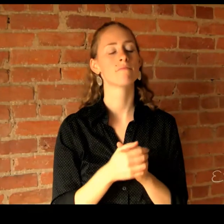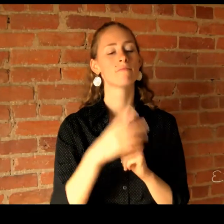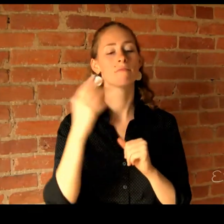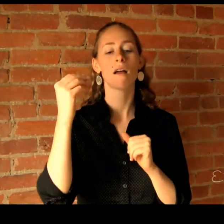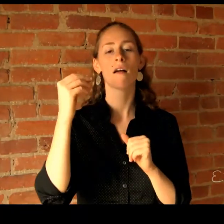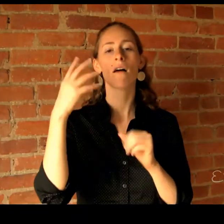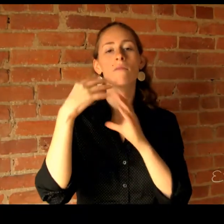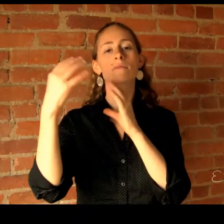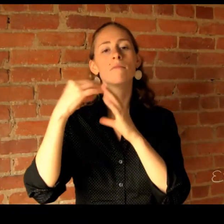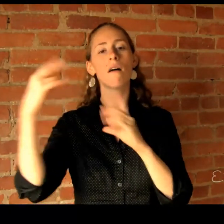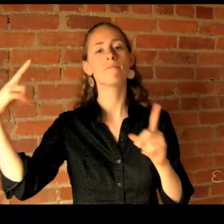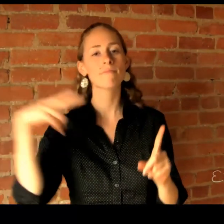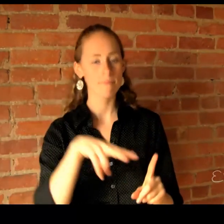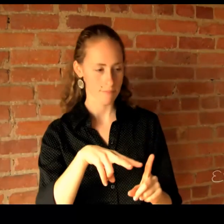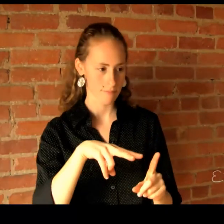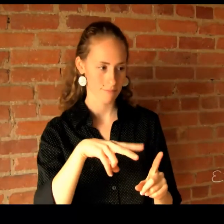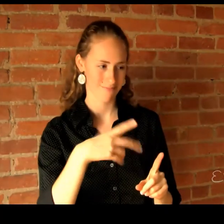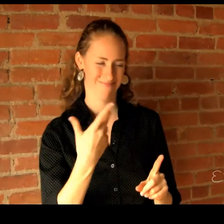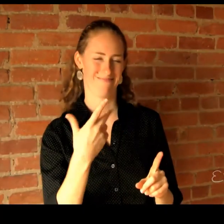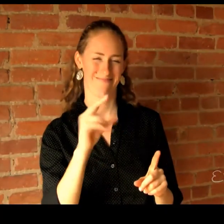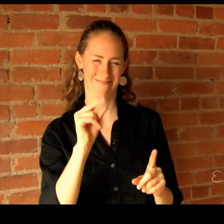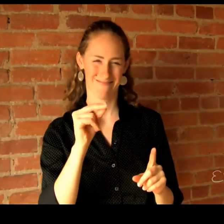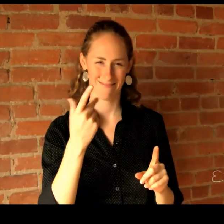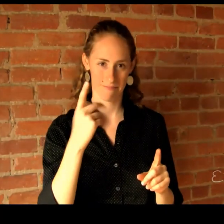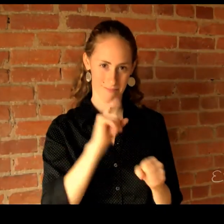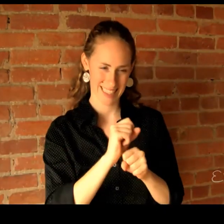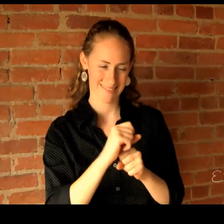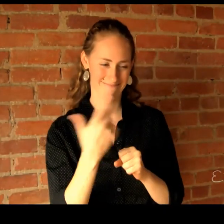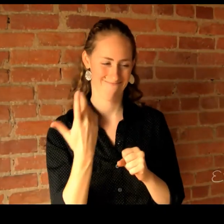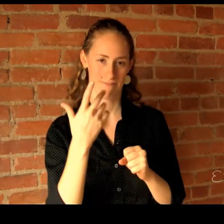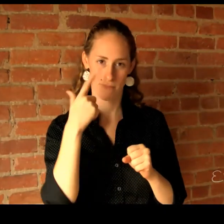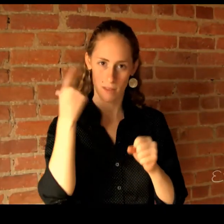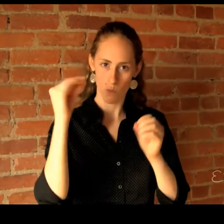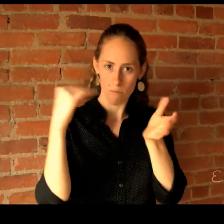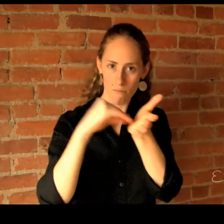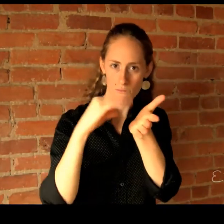may not understand the significance of ASL because there are no written documents for